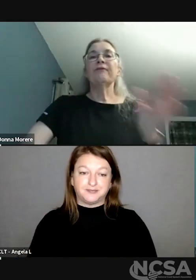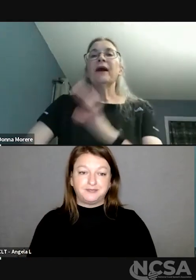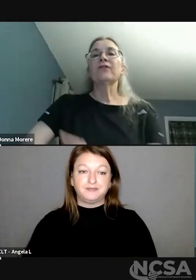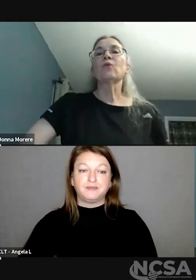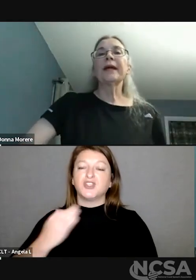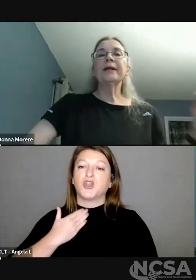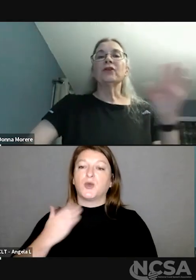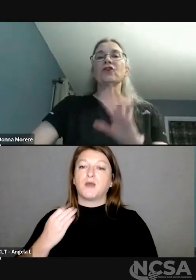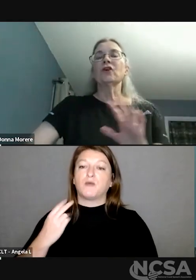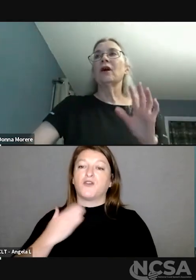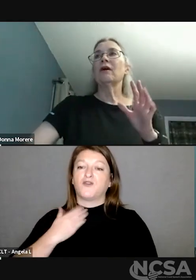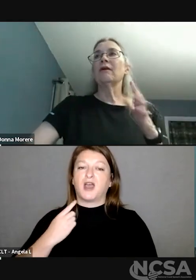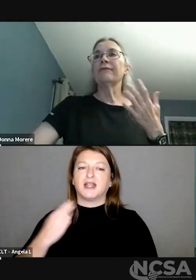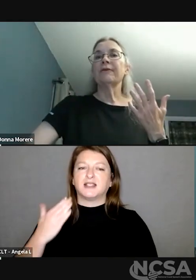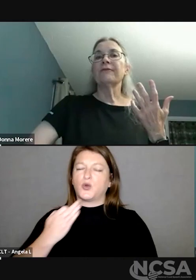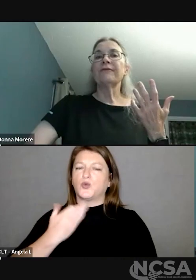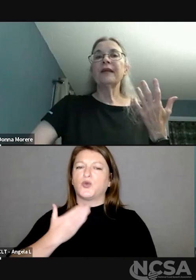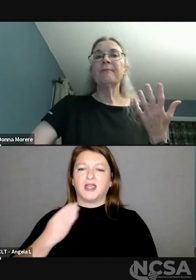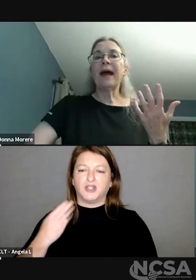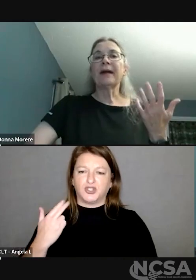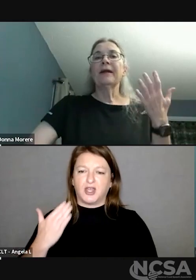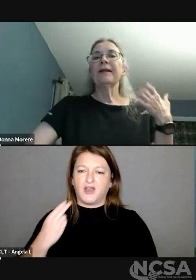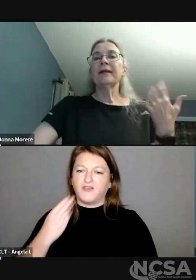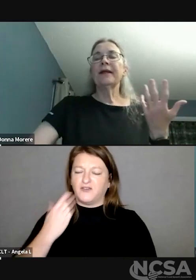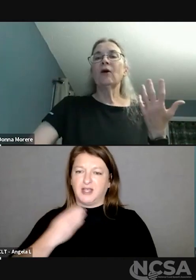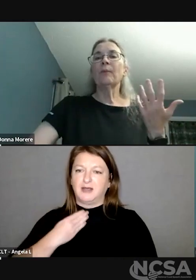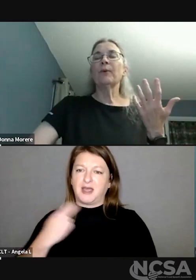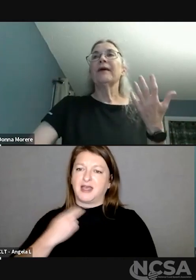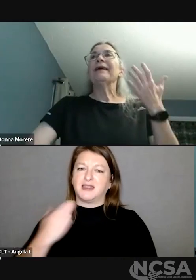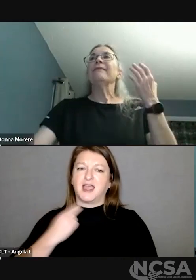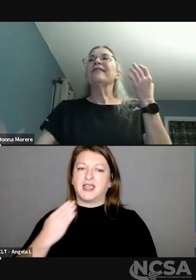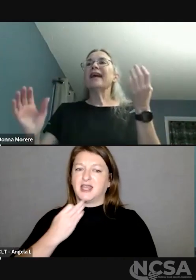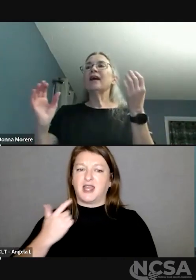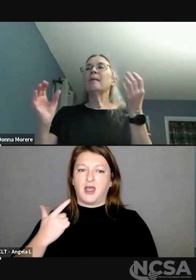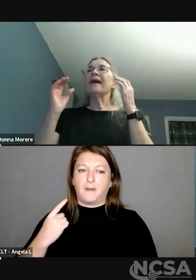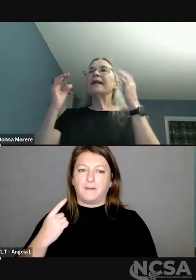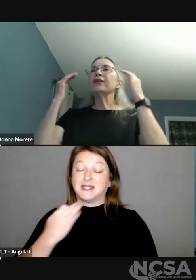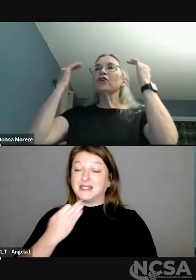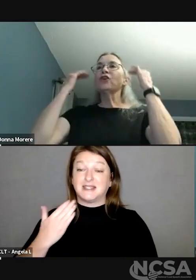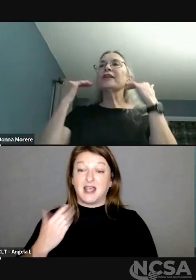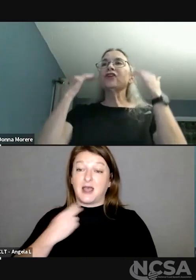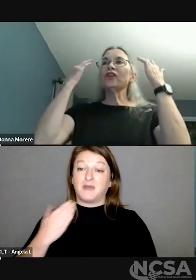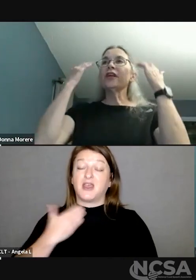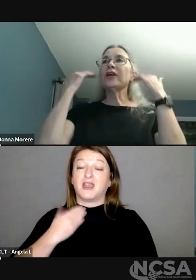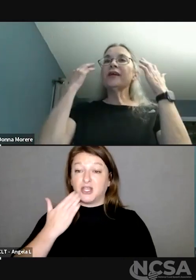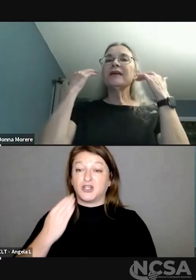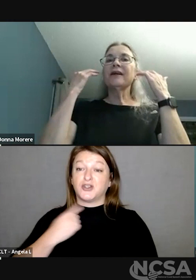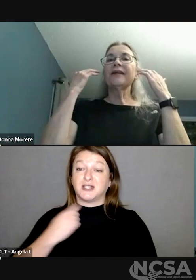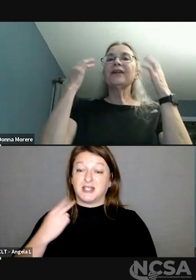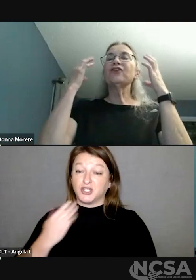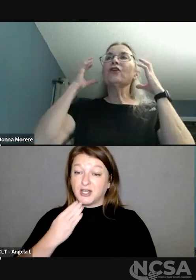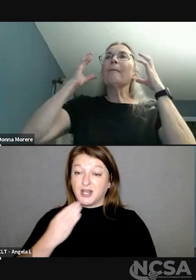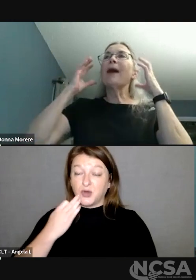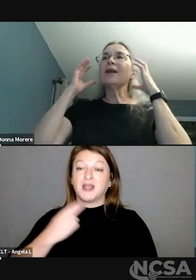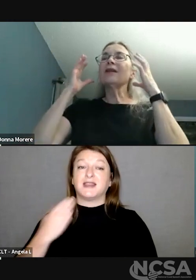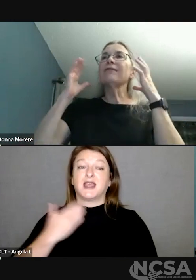So it provides a range of feedback that can help set up that internal dictionary, that internal model of